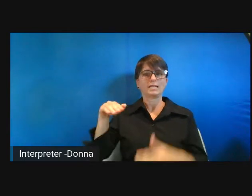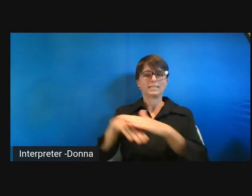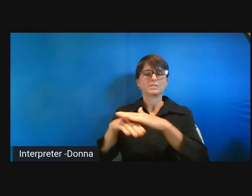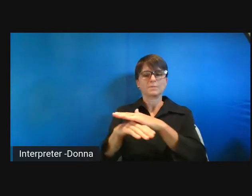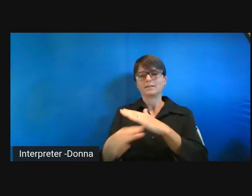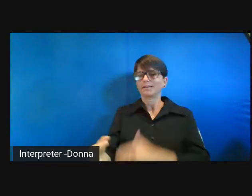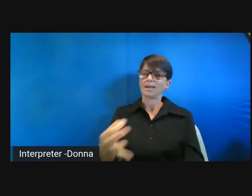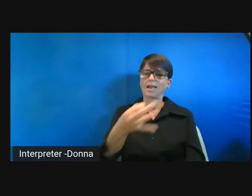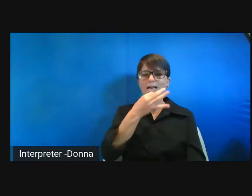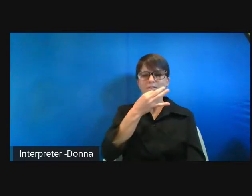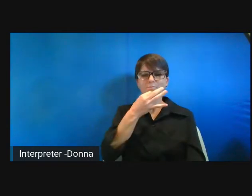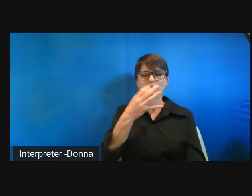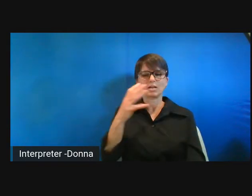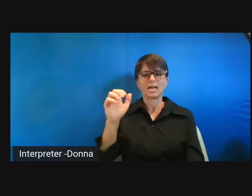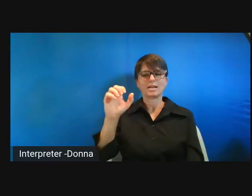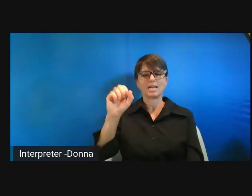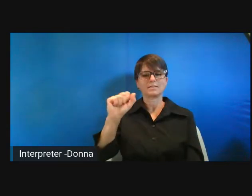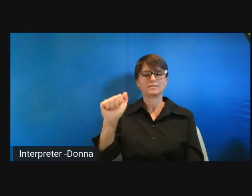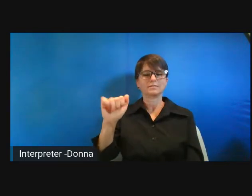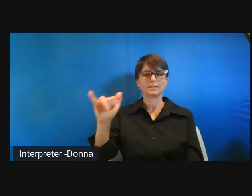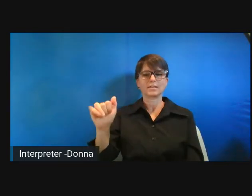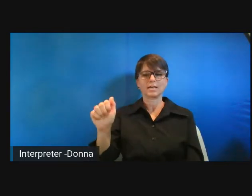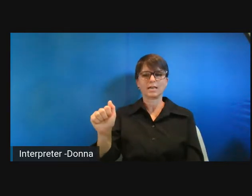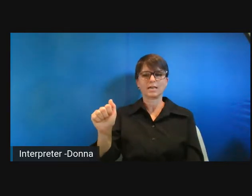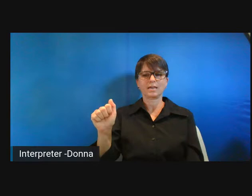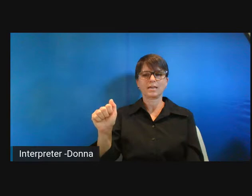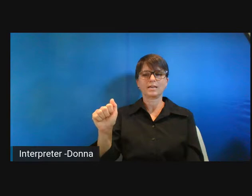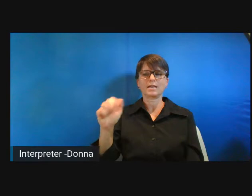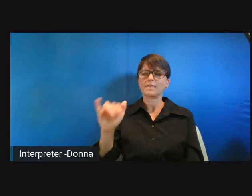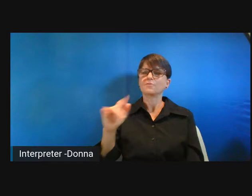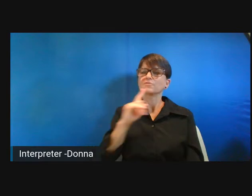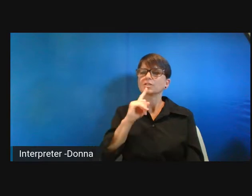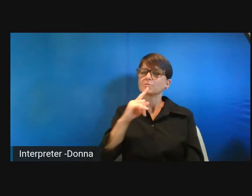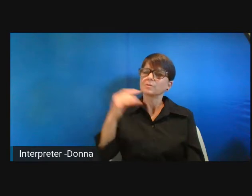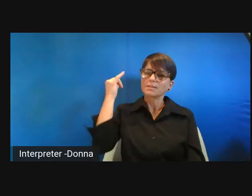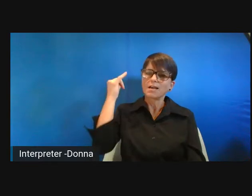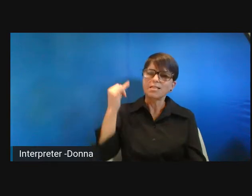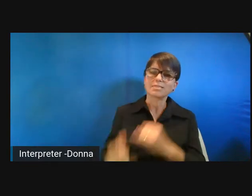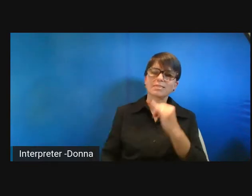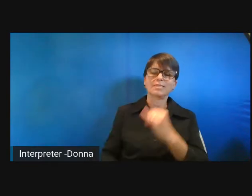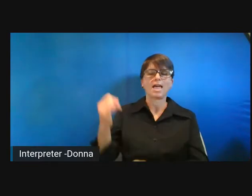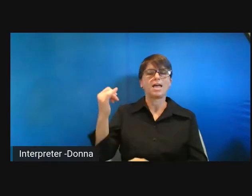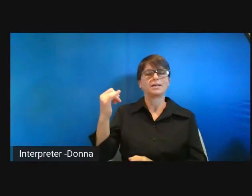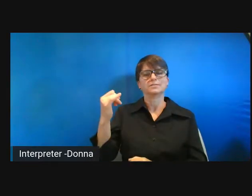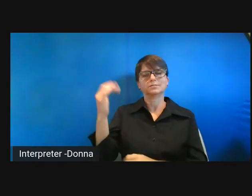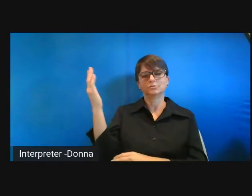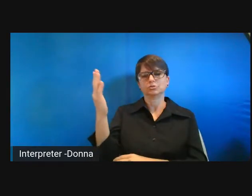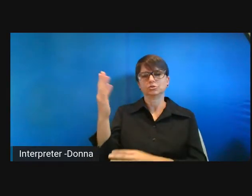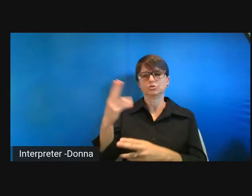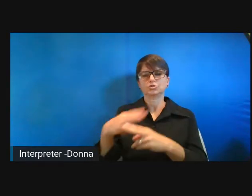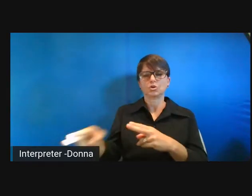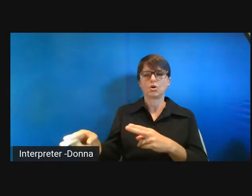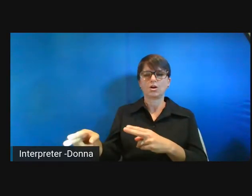And that will be the last lightning round talk we have for the WordPress Accessibility Day.